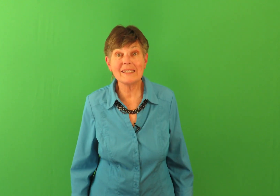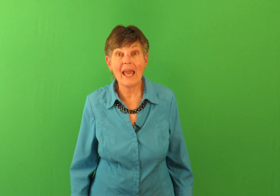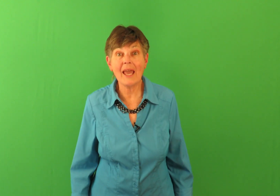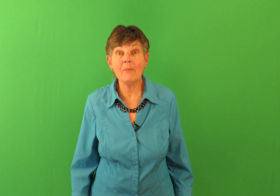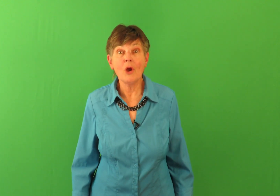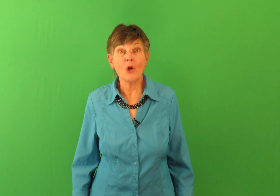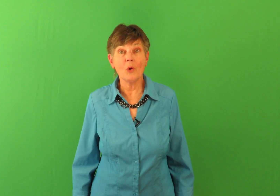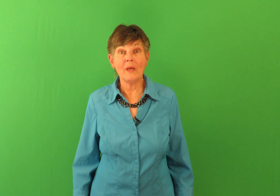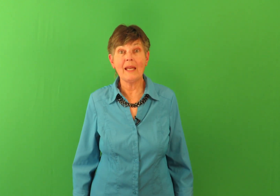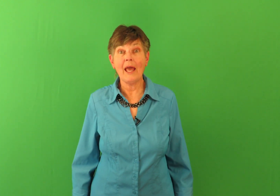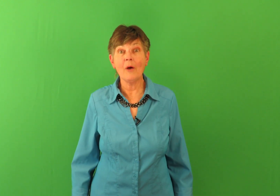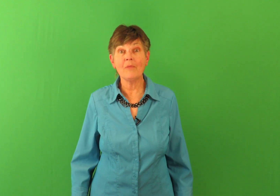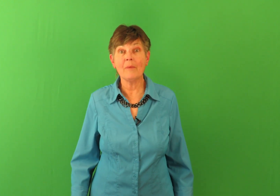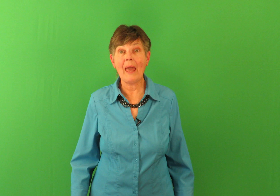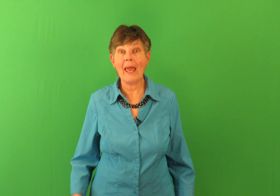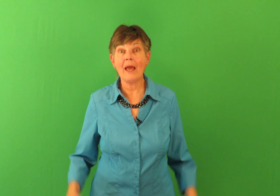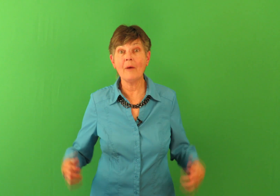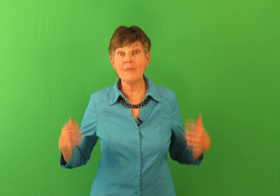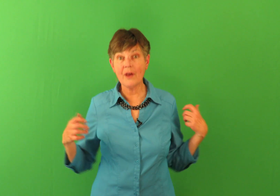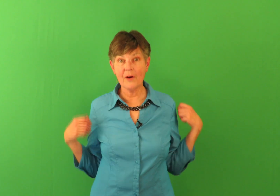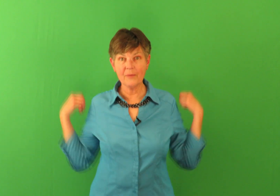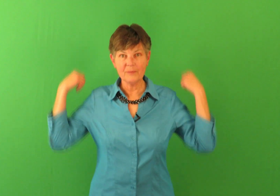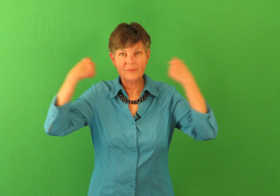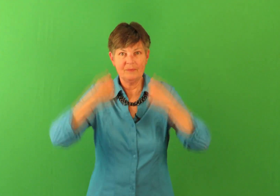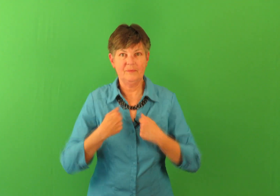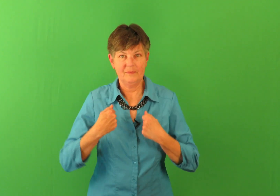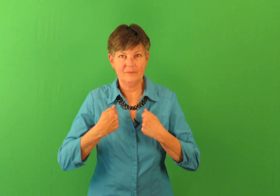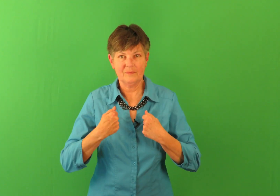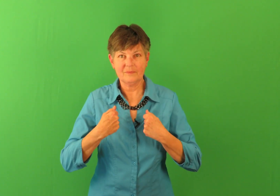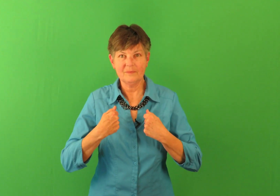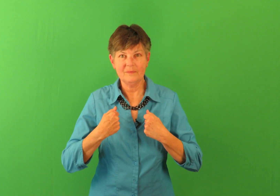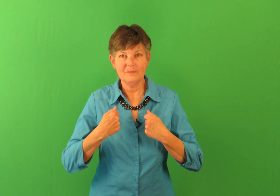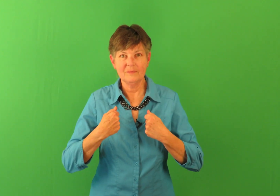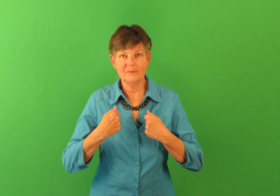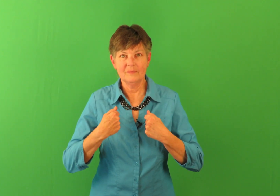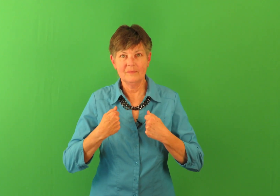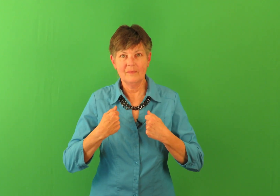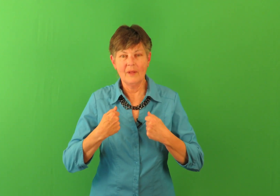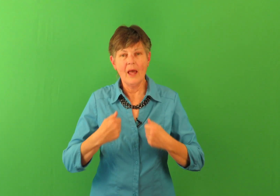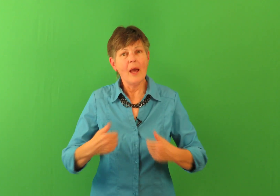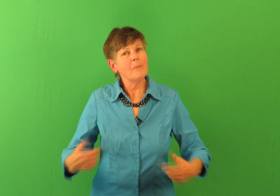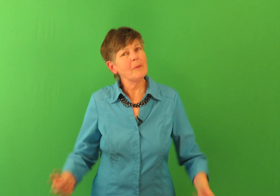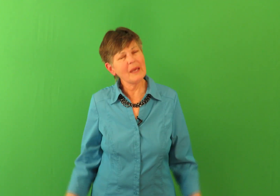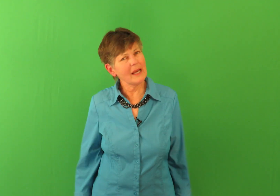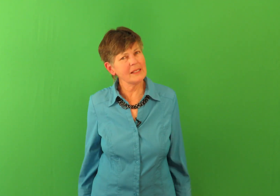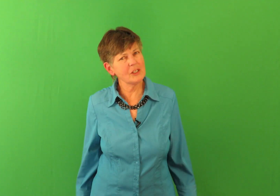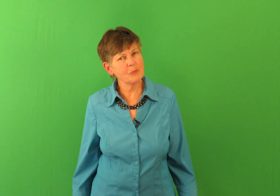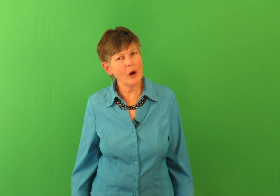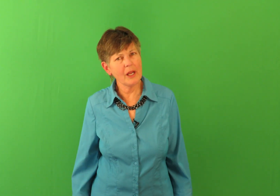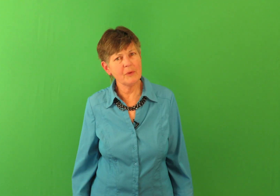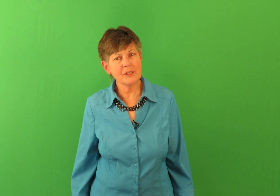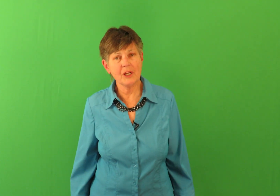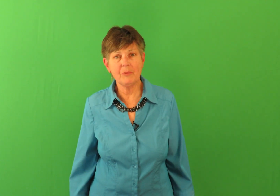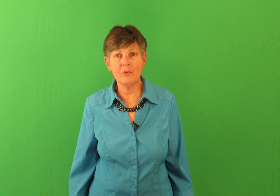came Korean helped them hang up there but because this party was going to be